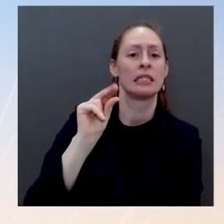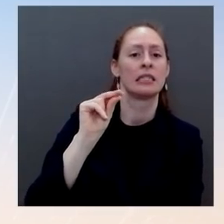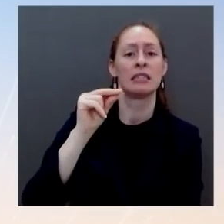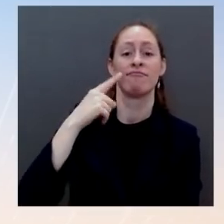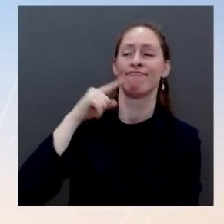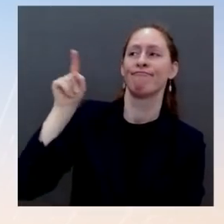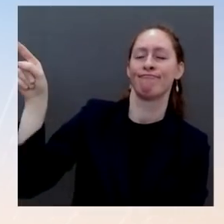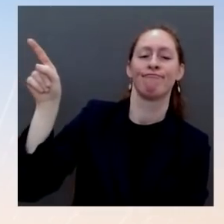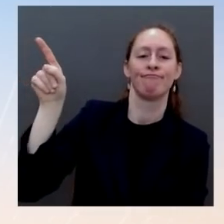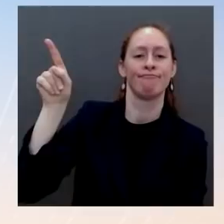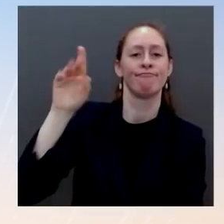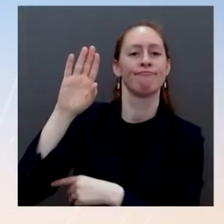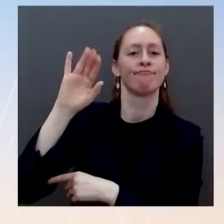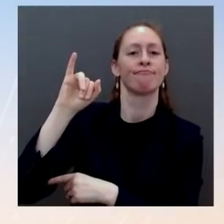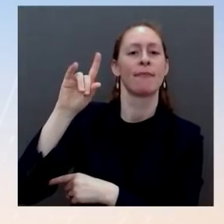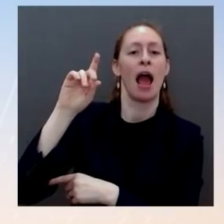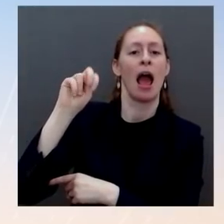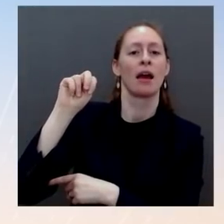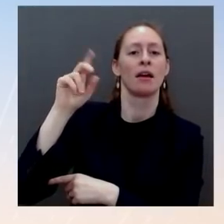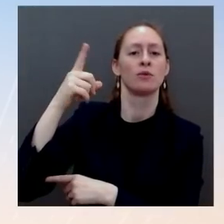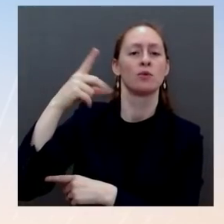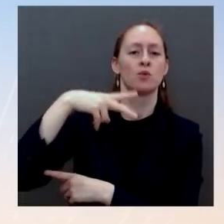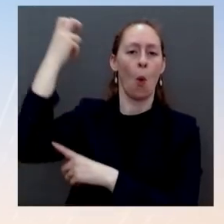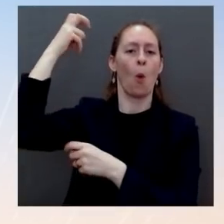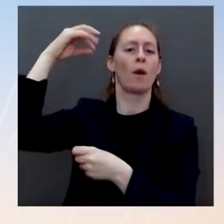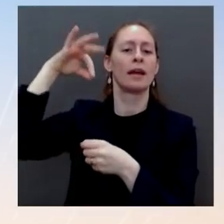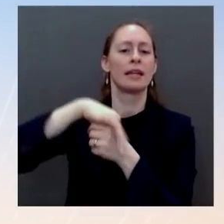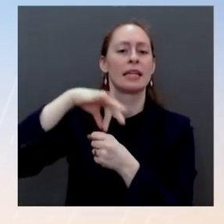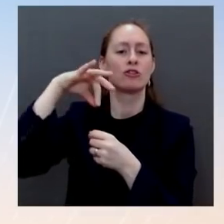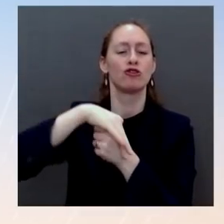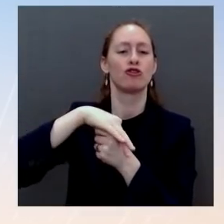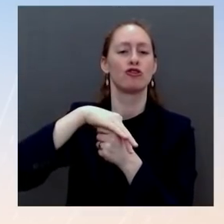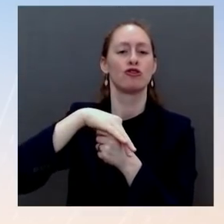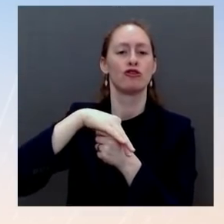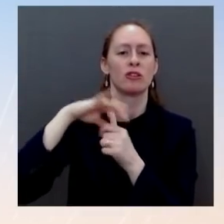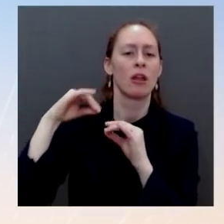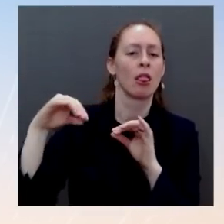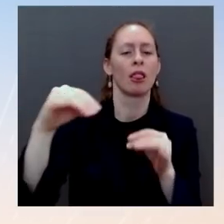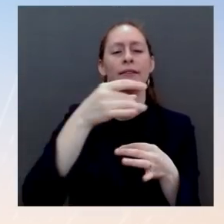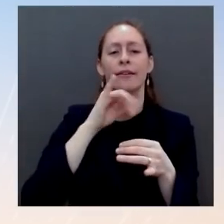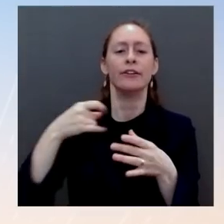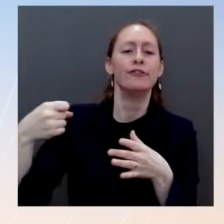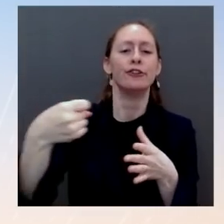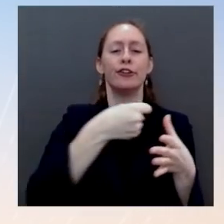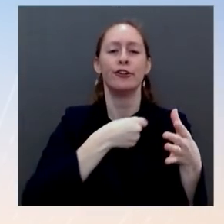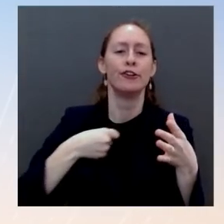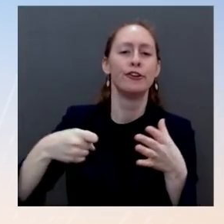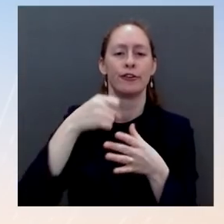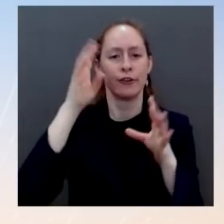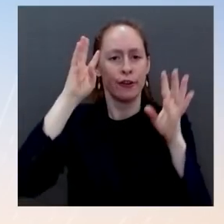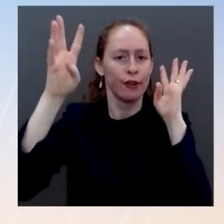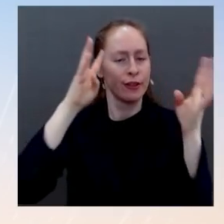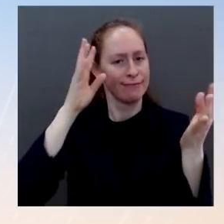Go ahead The Press: Thanks, Jen. Florida Governor Ron DeSantis critiqued the Biden administration's at-home testing program,